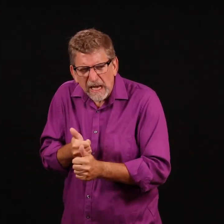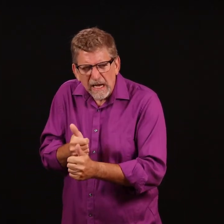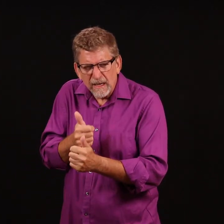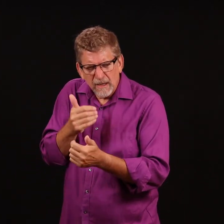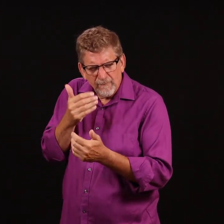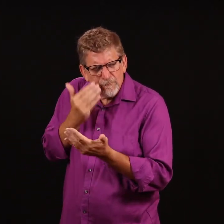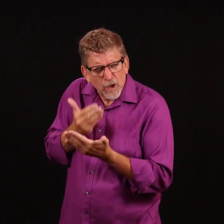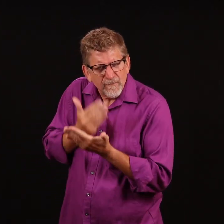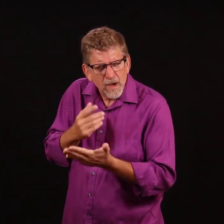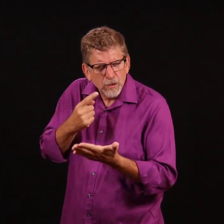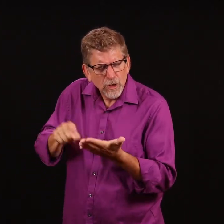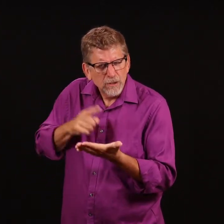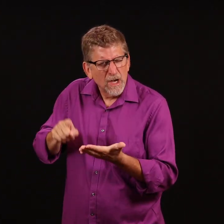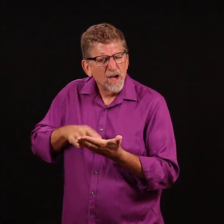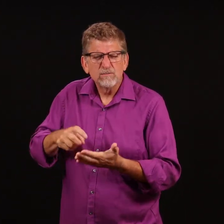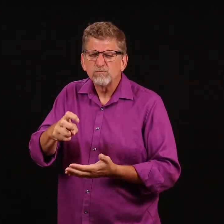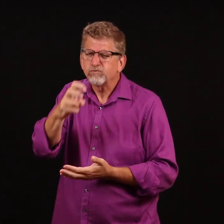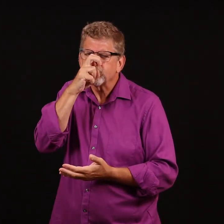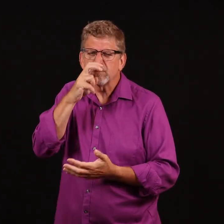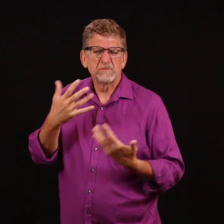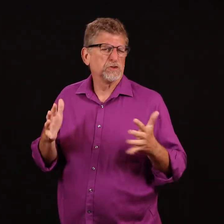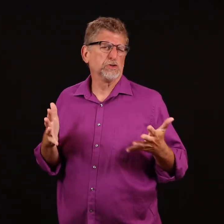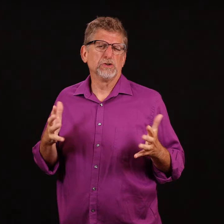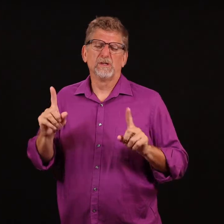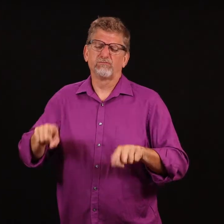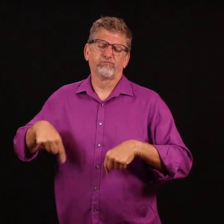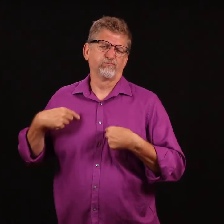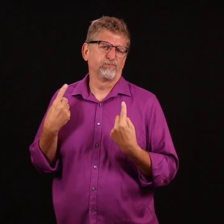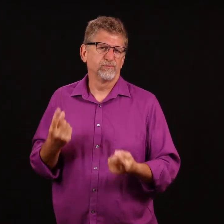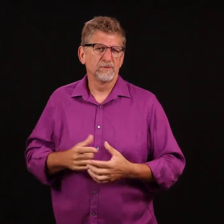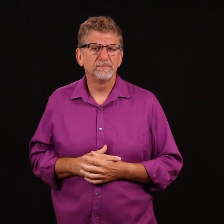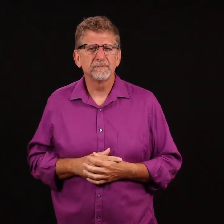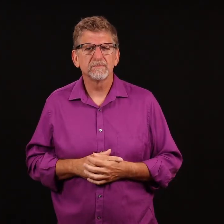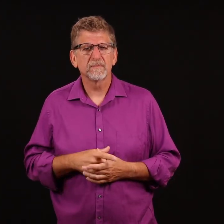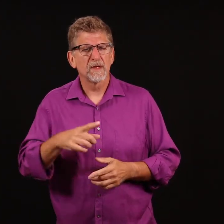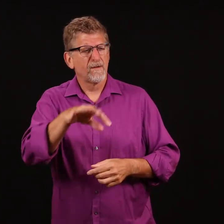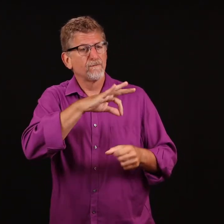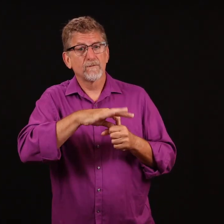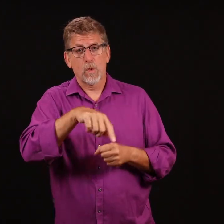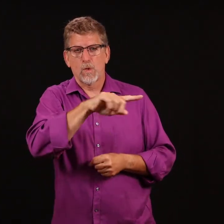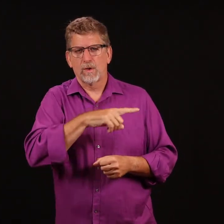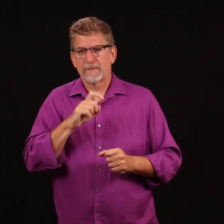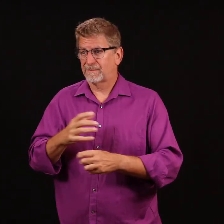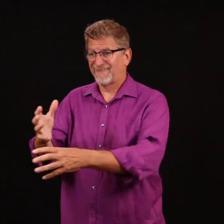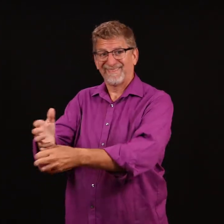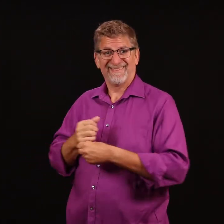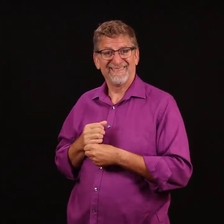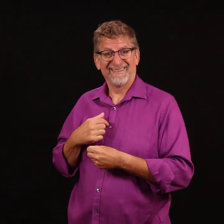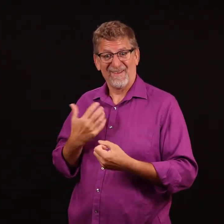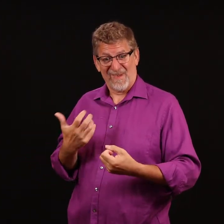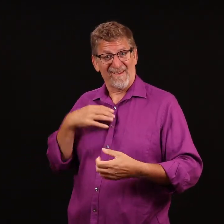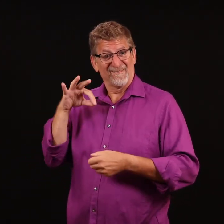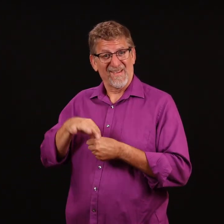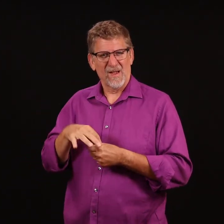When the ballots are received they must go through a strict process of being verified and counted. When the voter receives their ballot